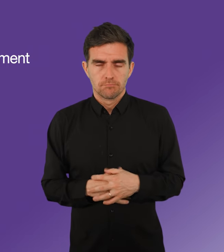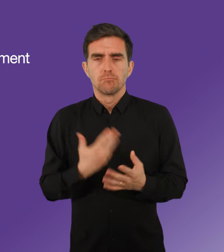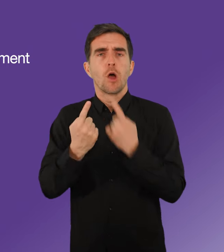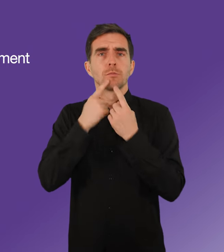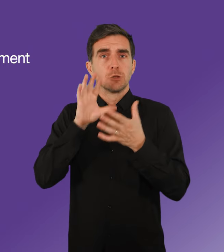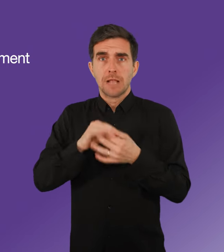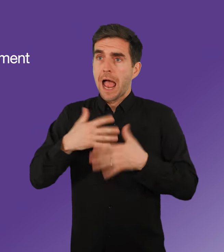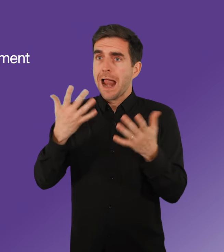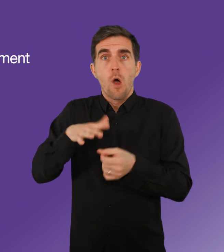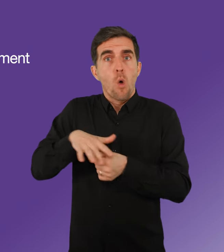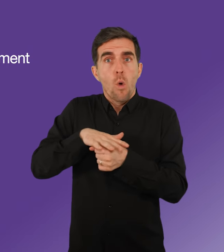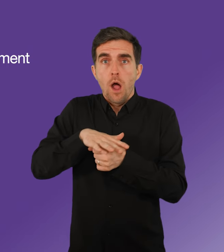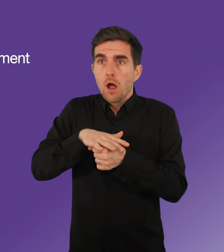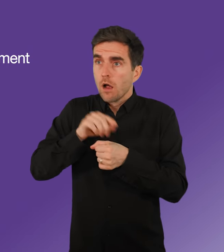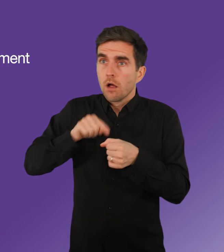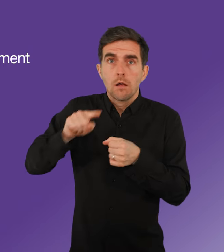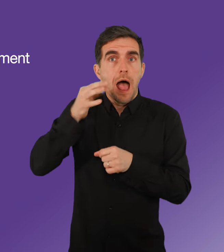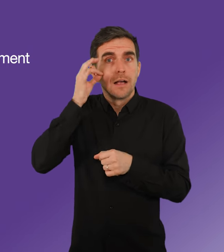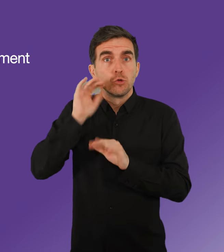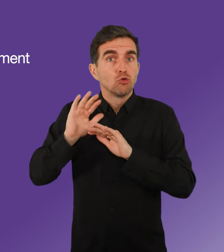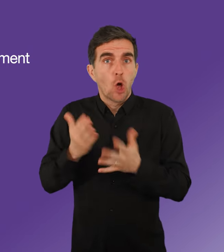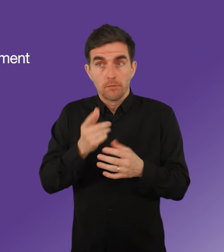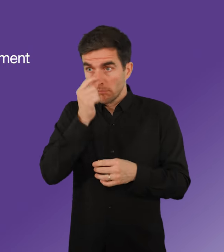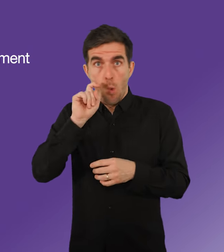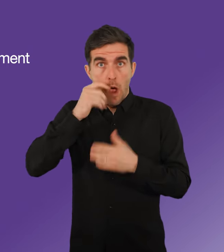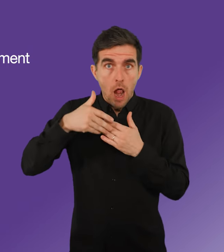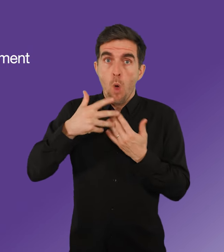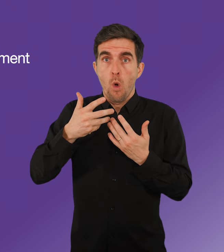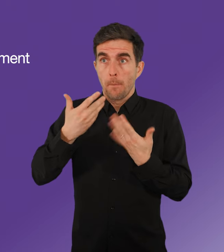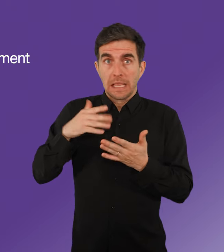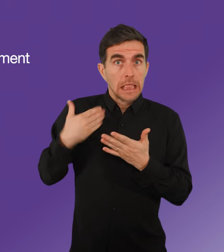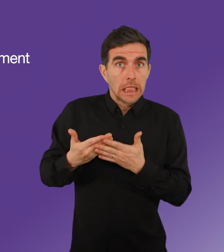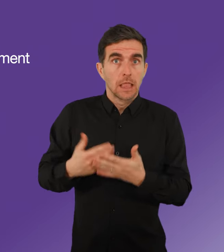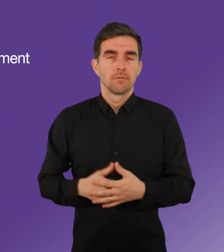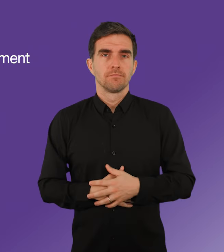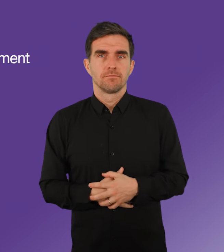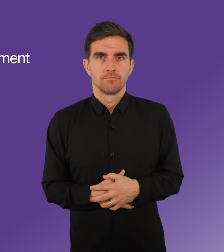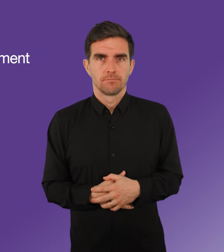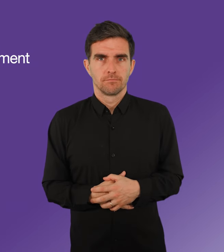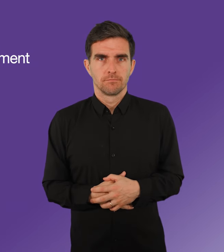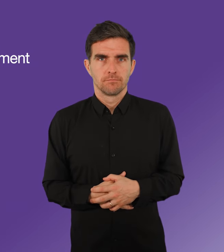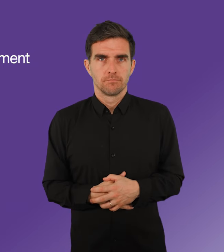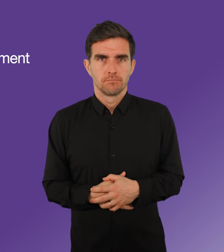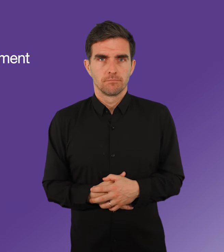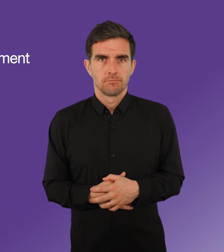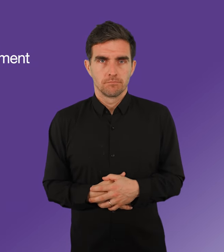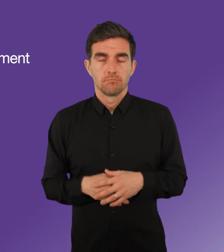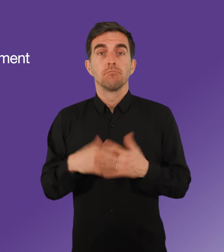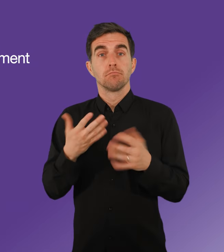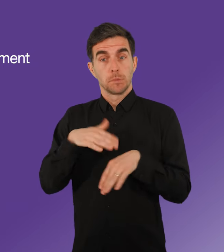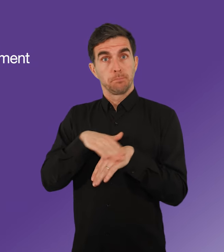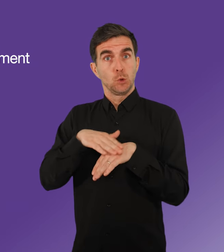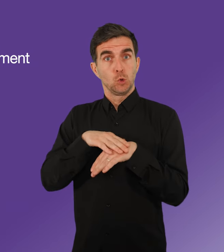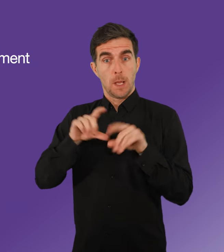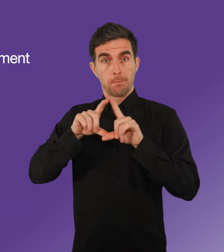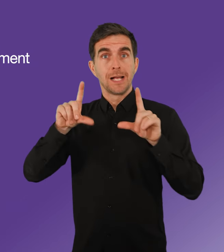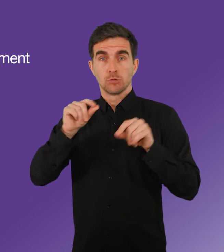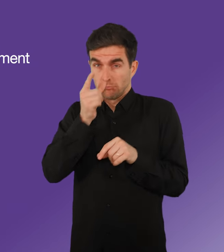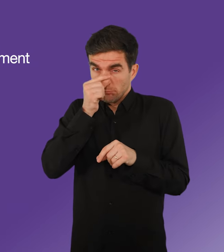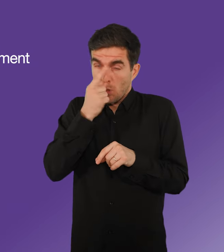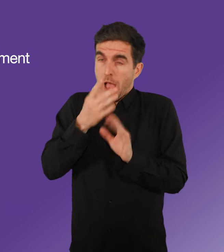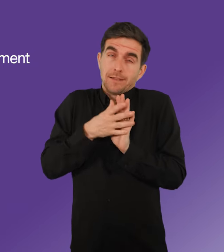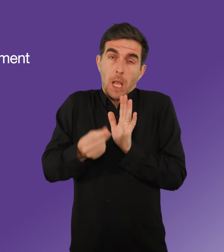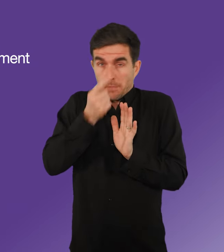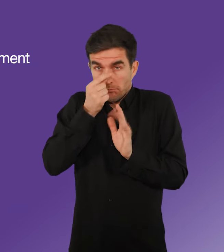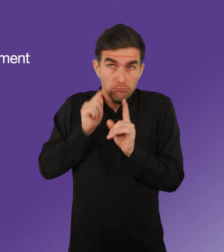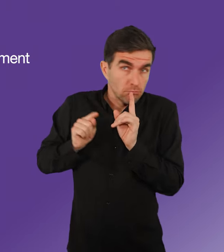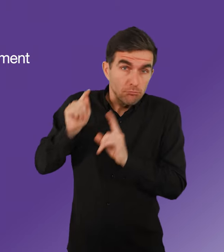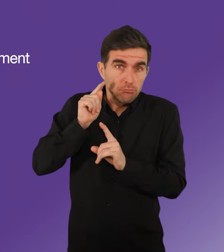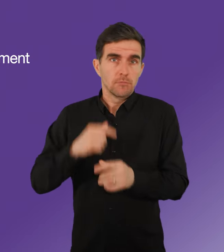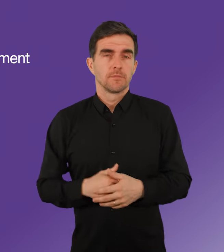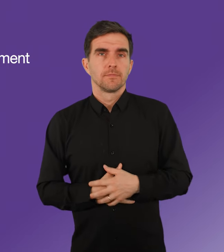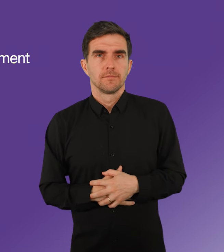Details of any local council services they got or could get. A Blue Badge could be one example.